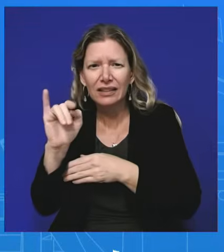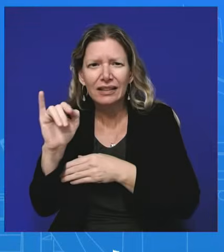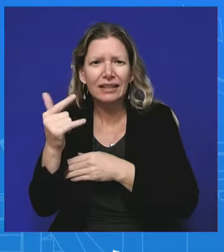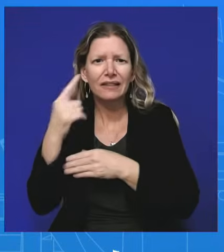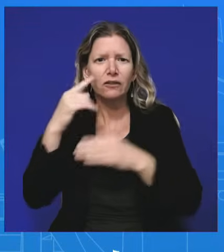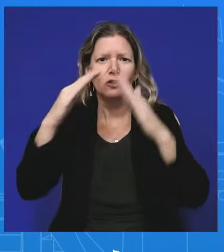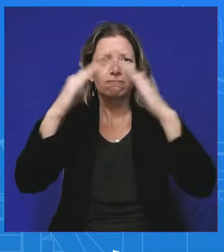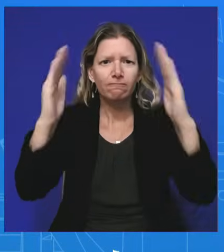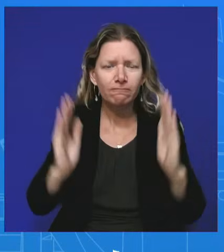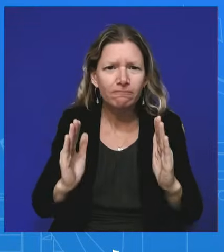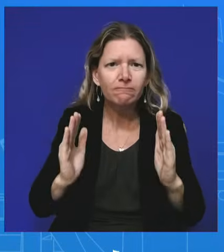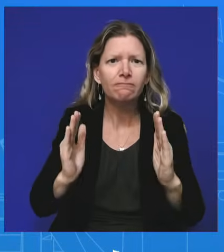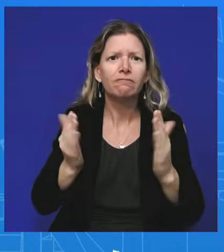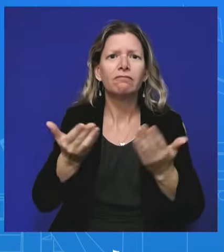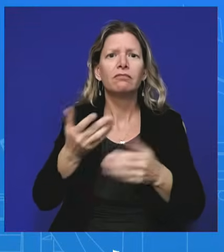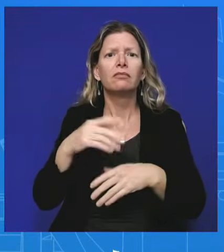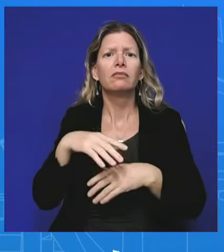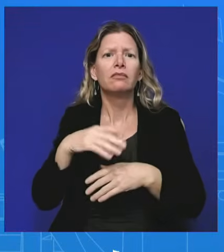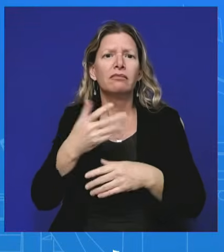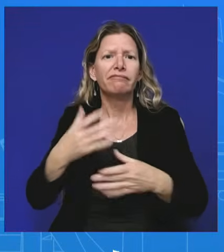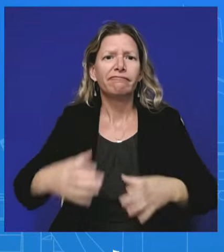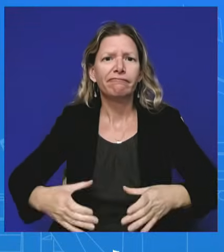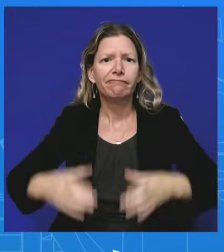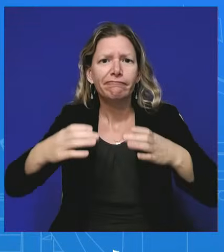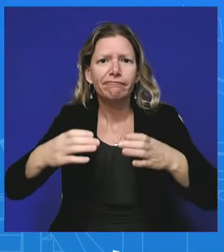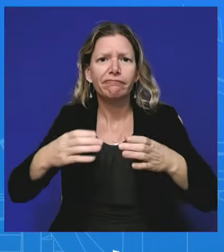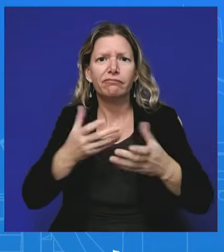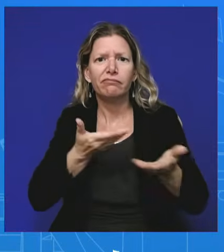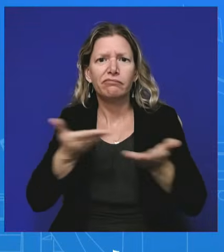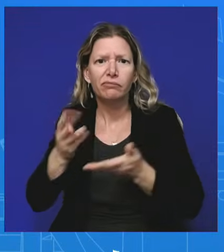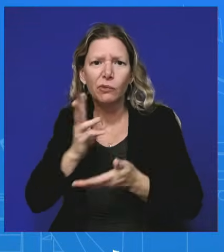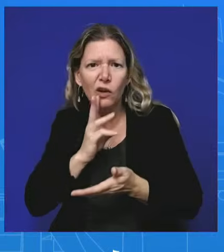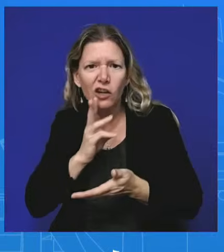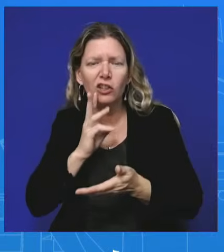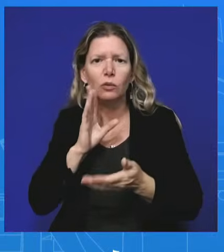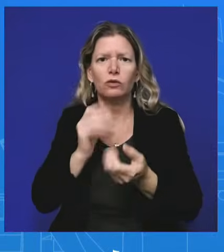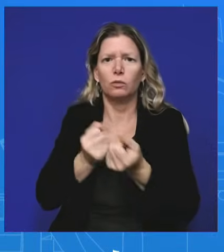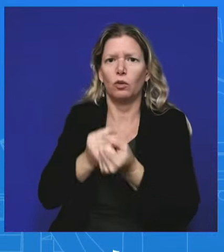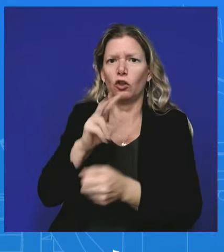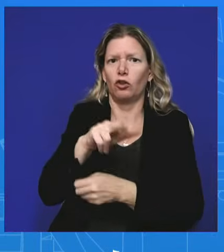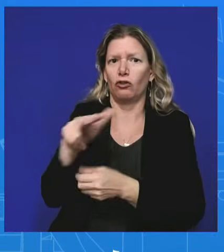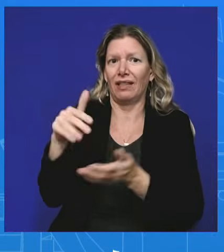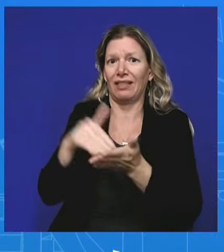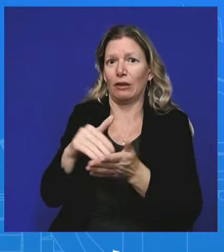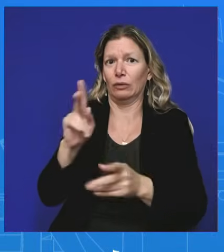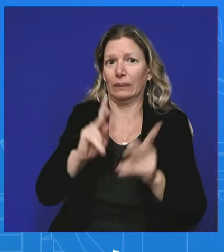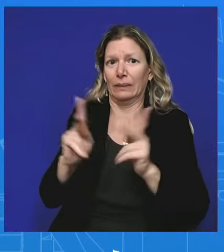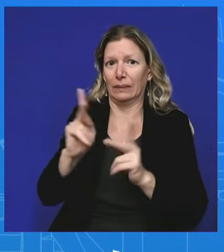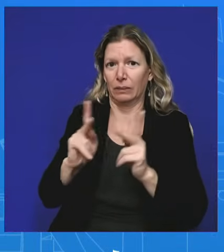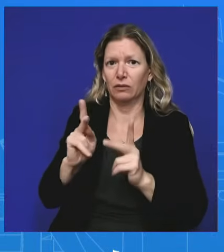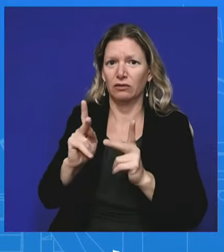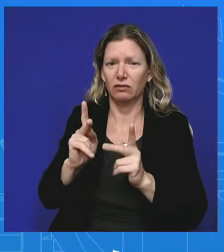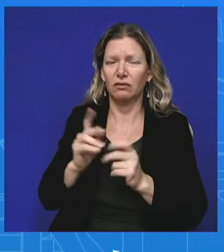of some of that material in there. Now, today was just a start. It was the first day. There's still work that has to be done to reach what we call